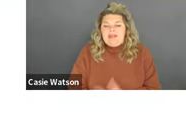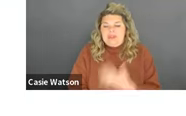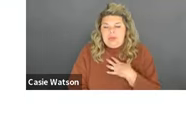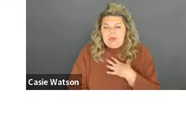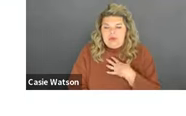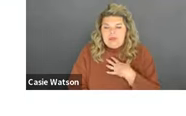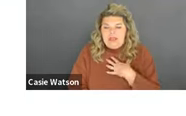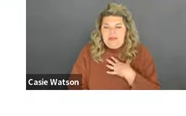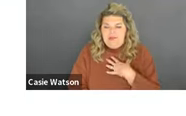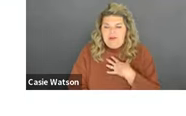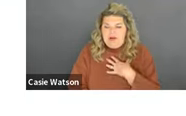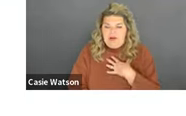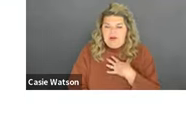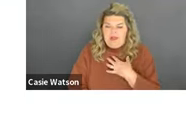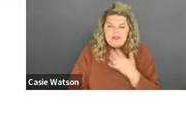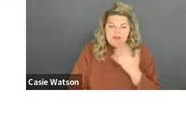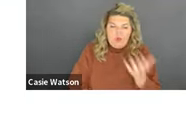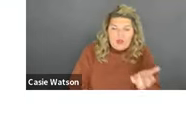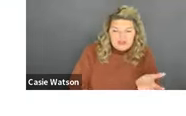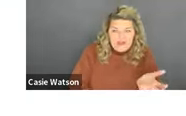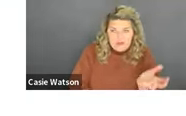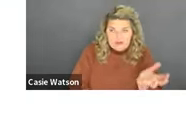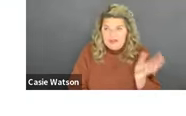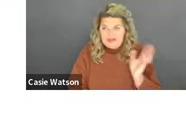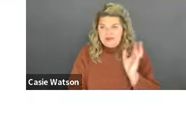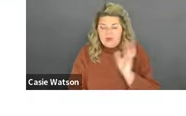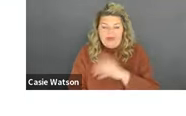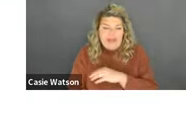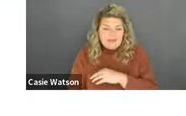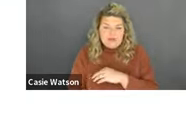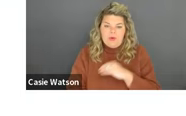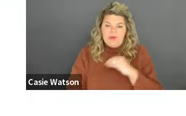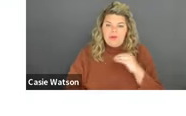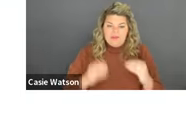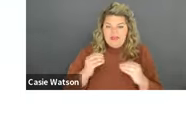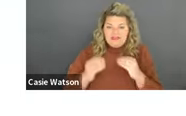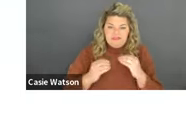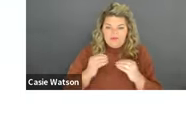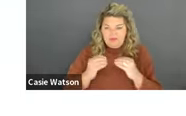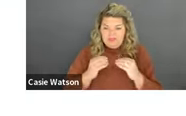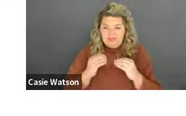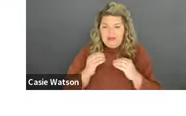As interpreters, if there is a question that was missed or an answer or there was a piece of information